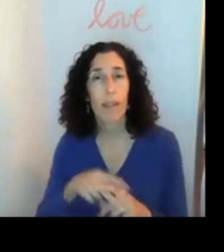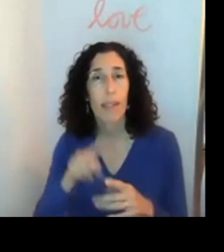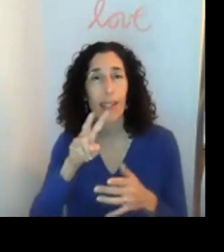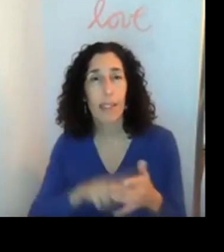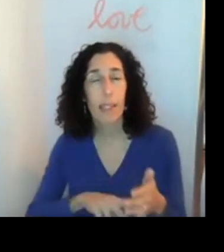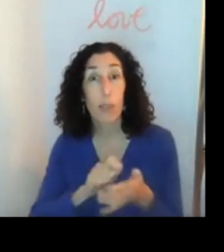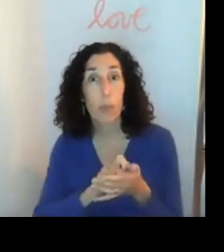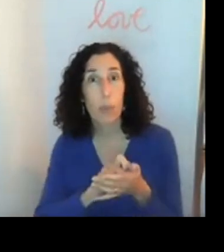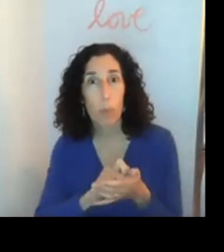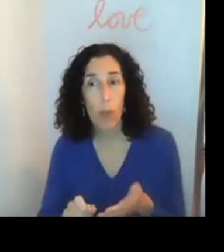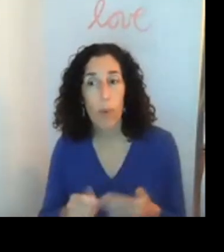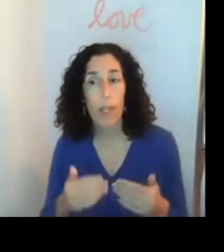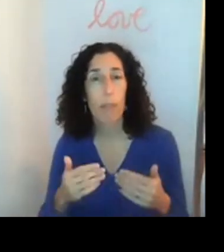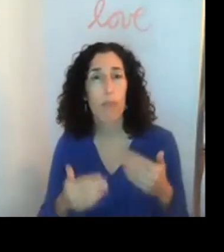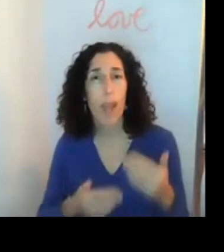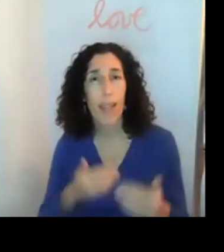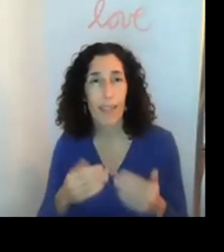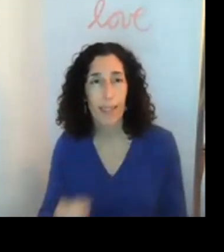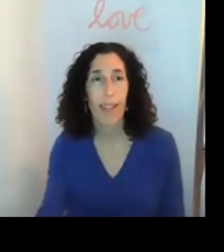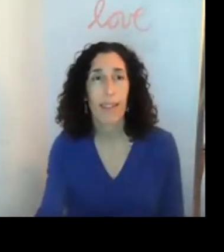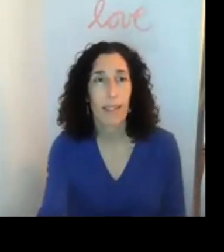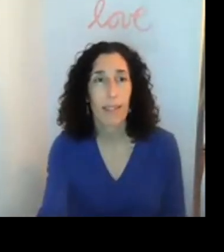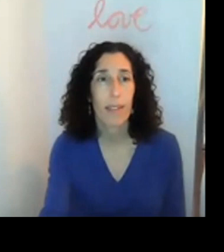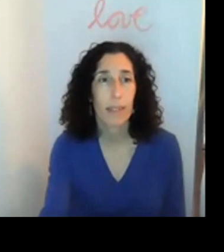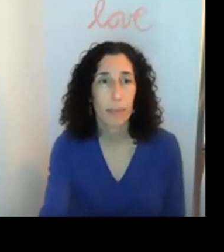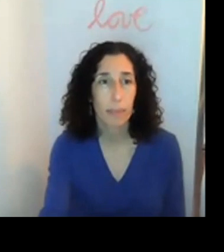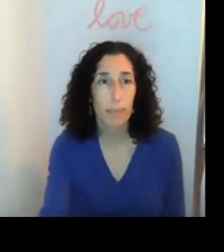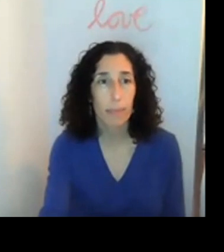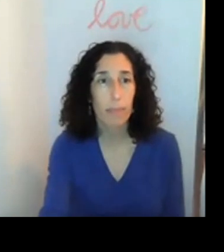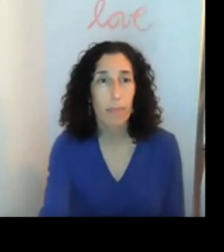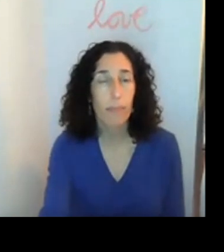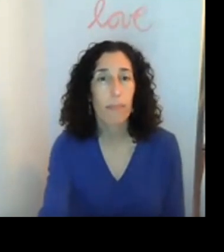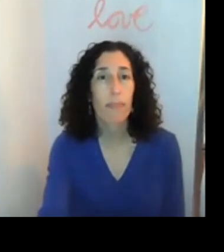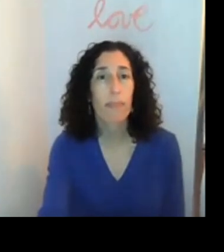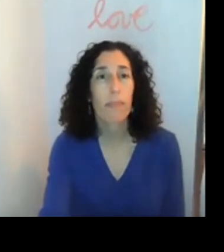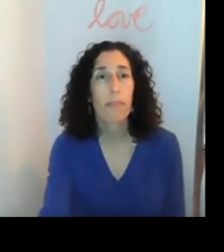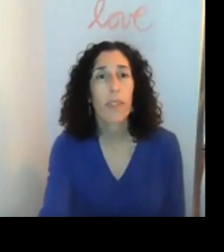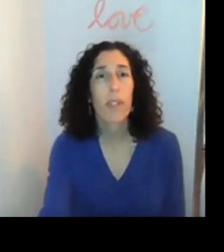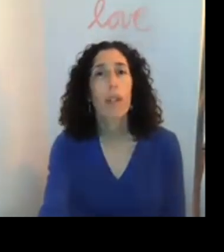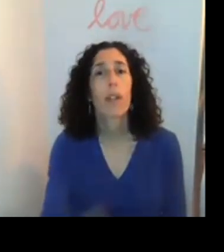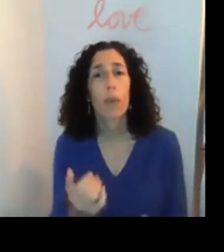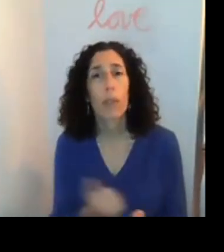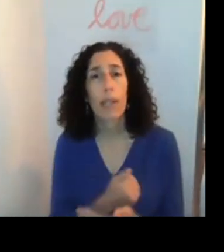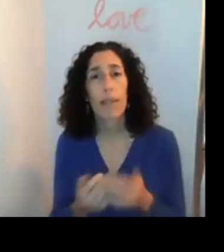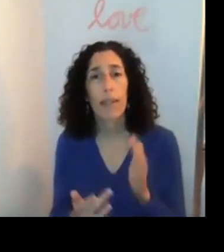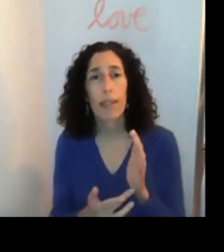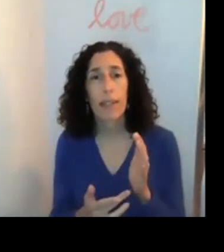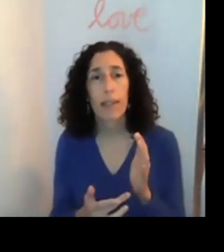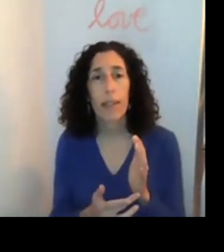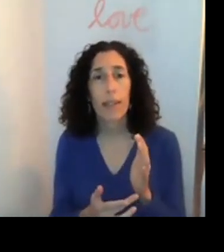of the website itself. Maybe like after the initial statement about the website. So in